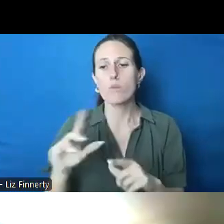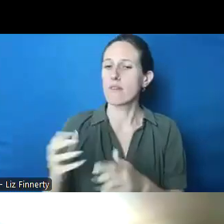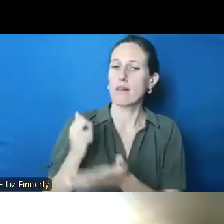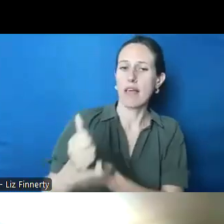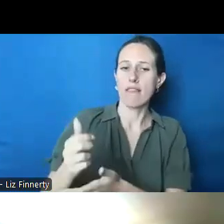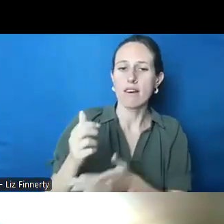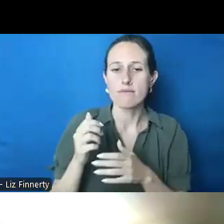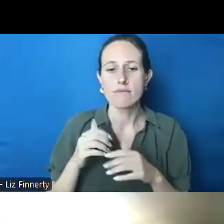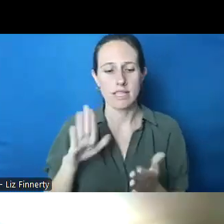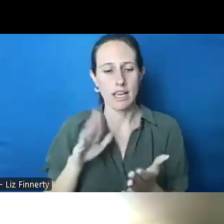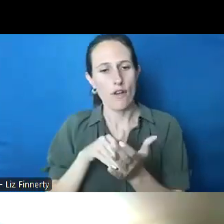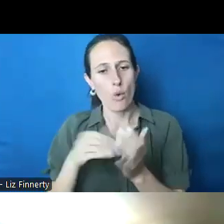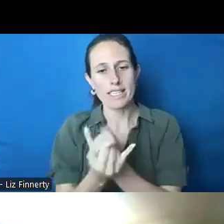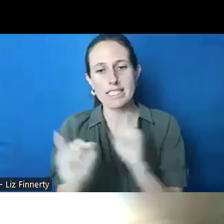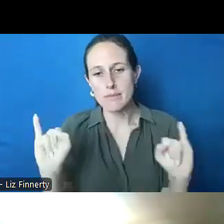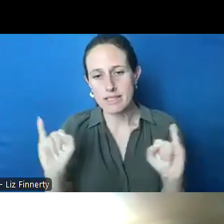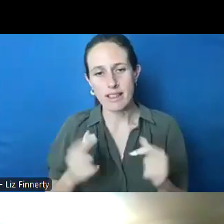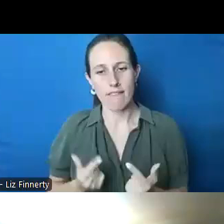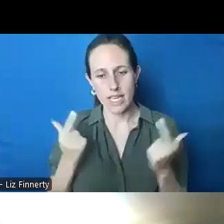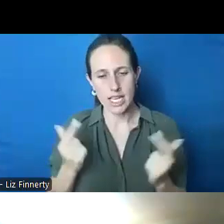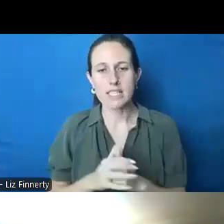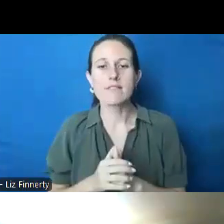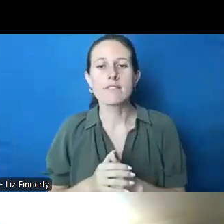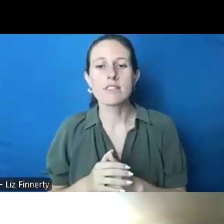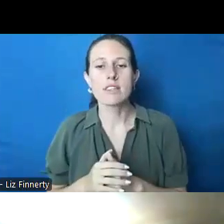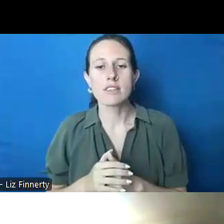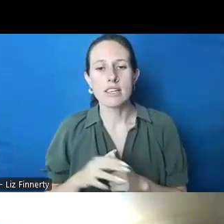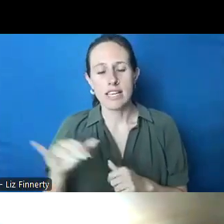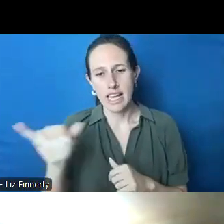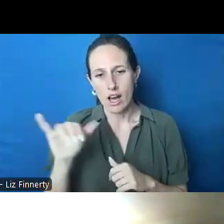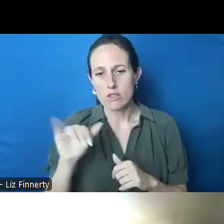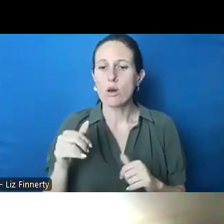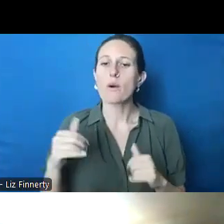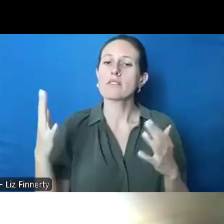member for the Boston Center for Independent Livingbraf 2. Prior to that a long time Director of accessibility and disability